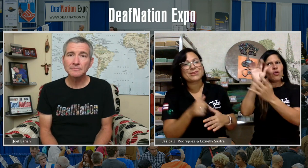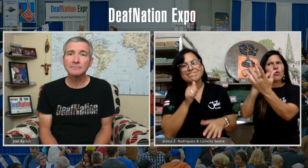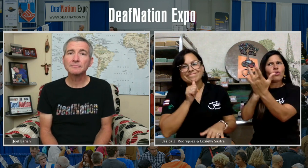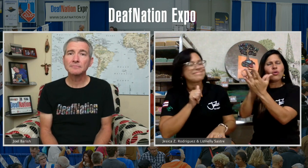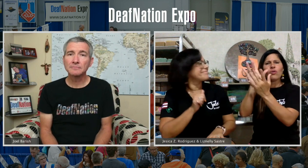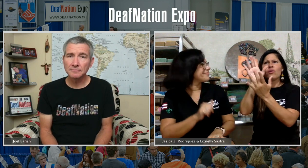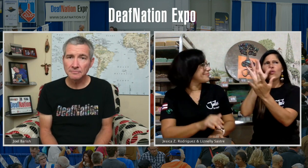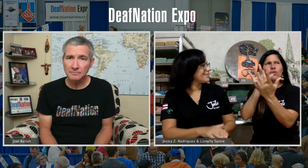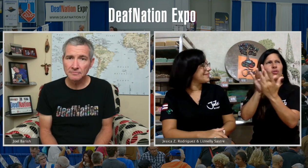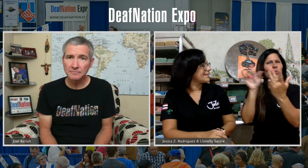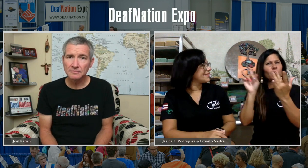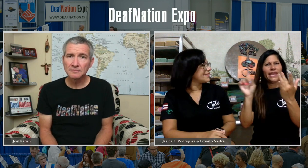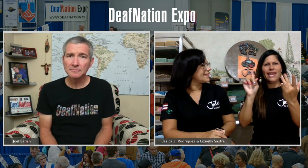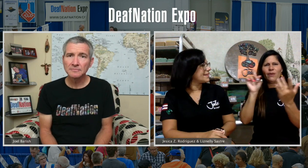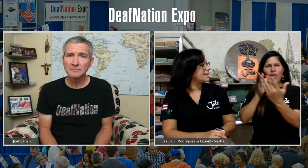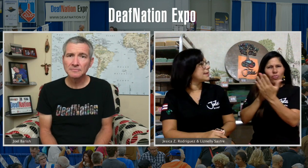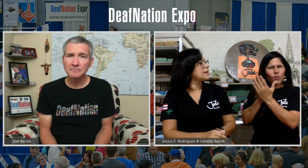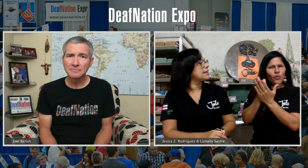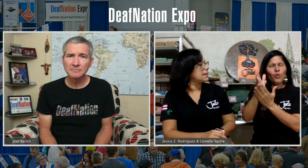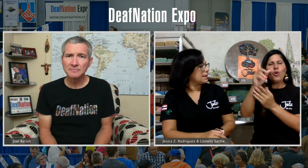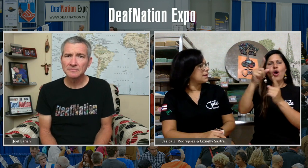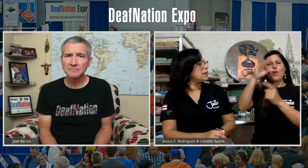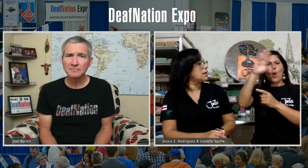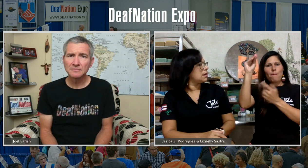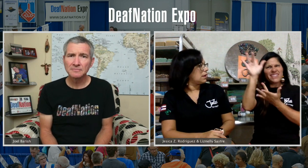It's hard to contact… Where do we go?